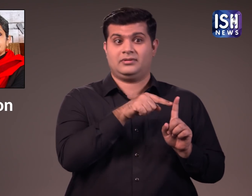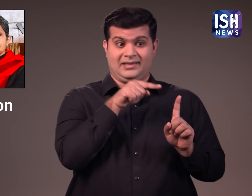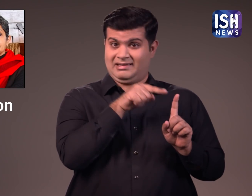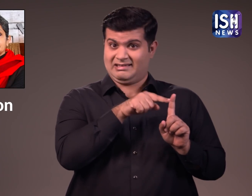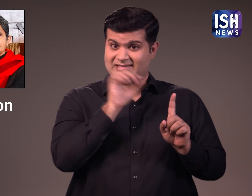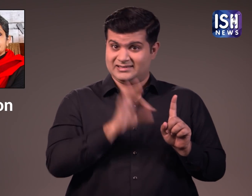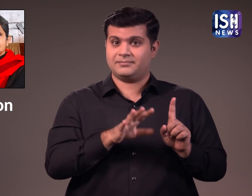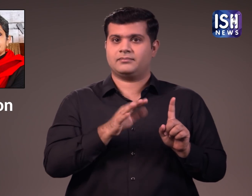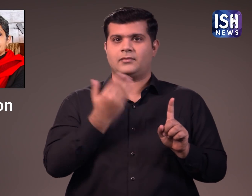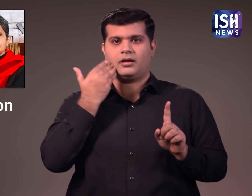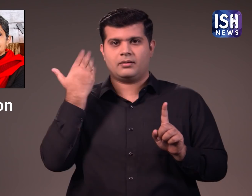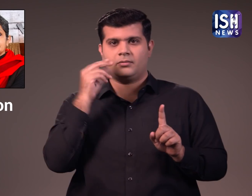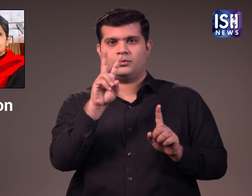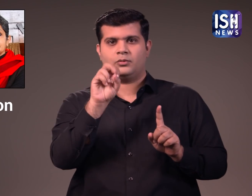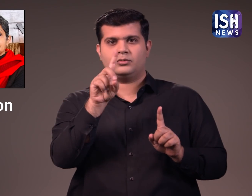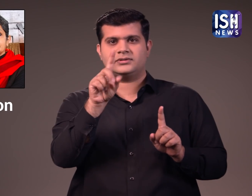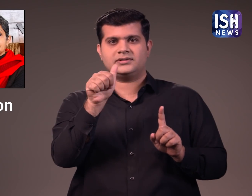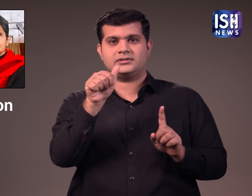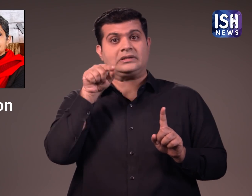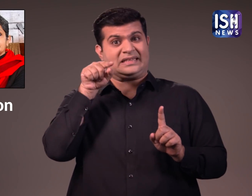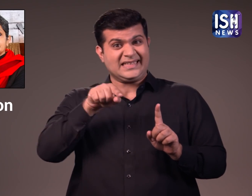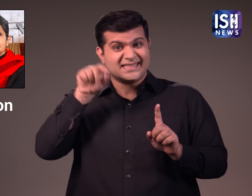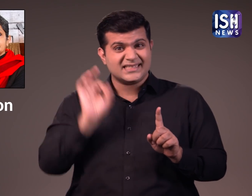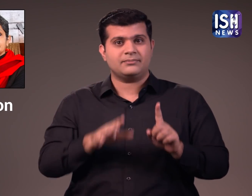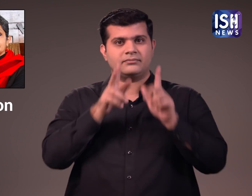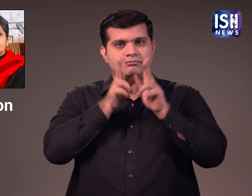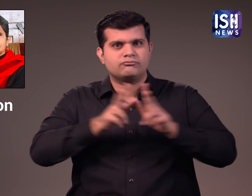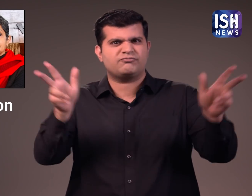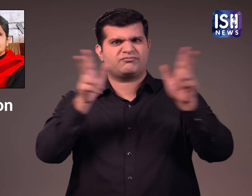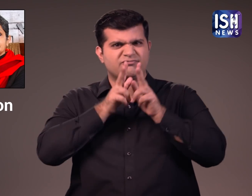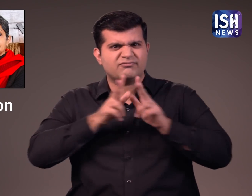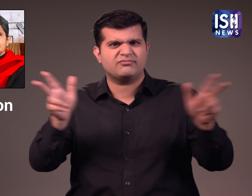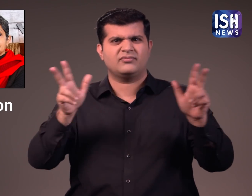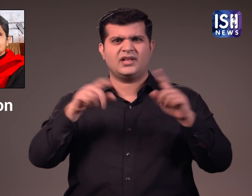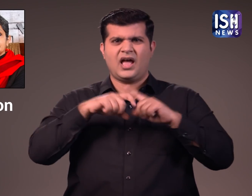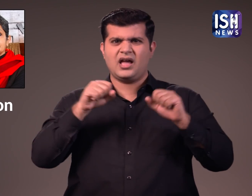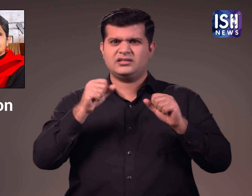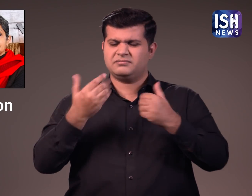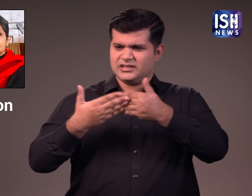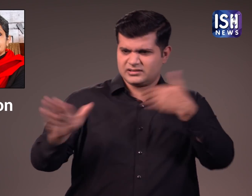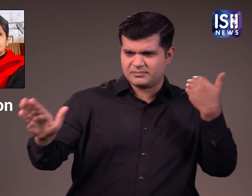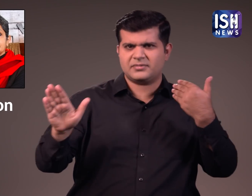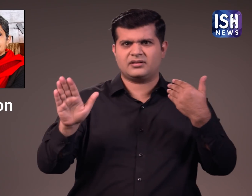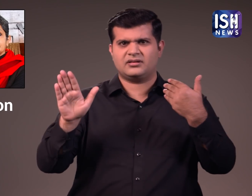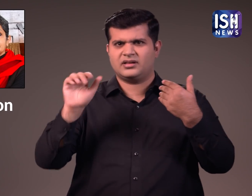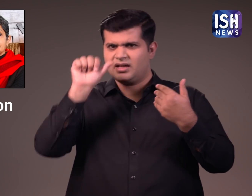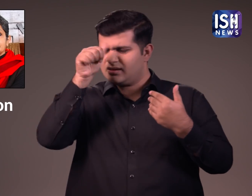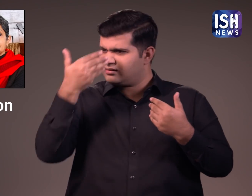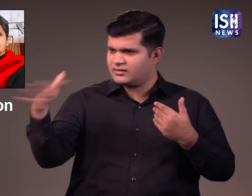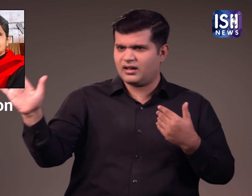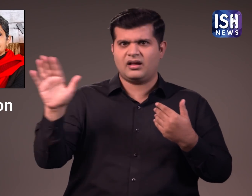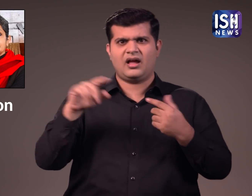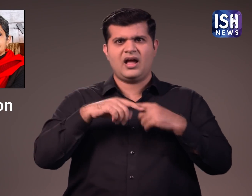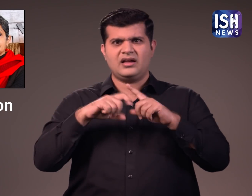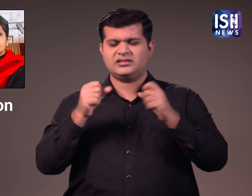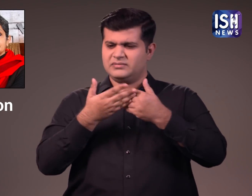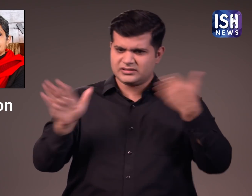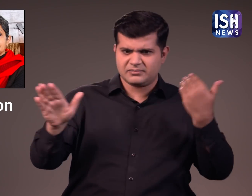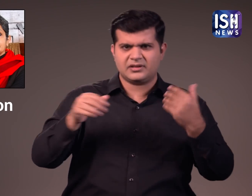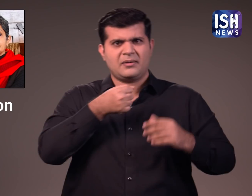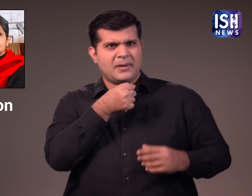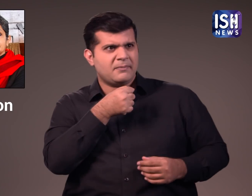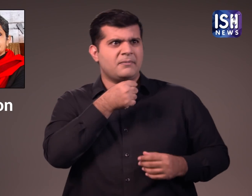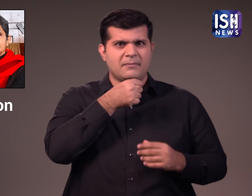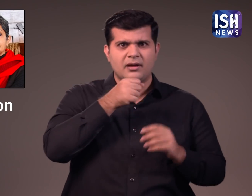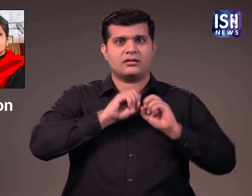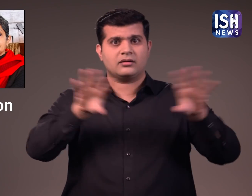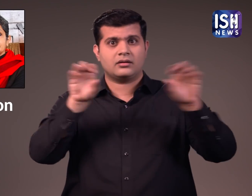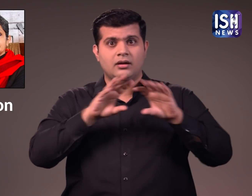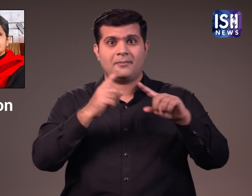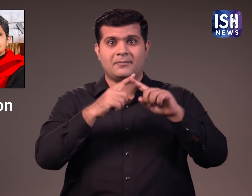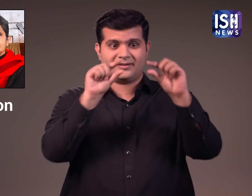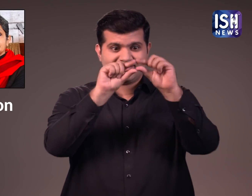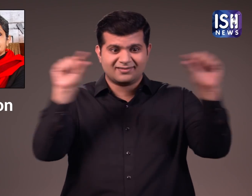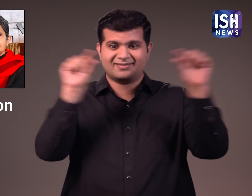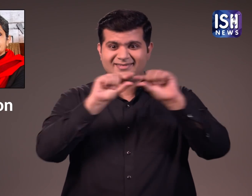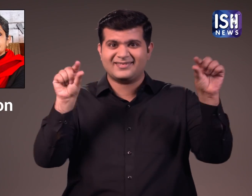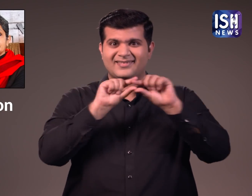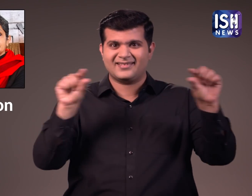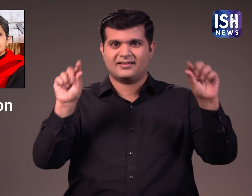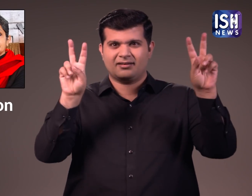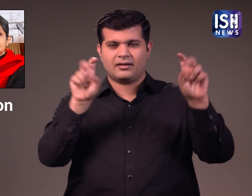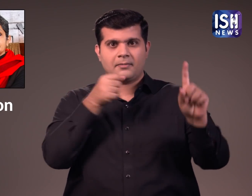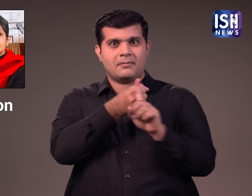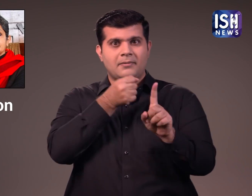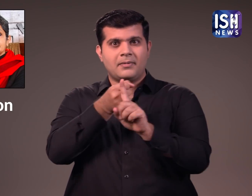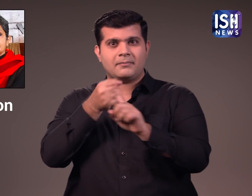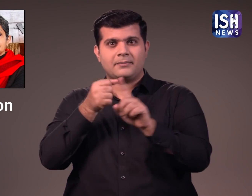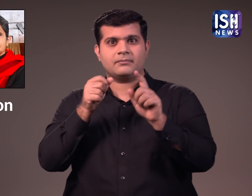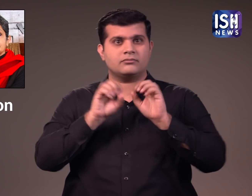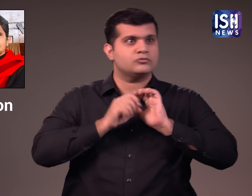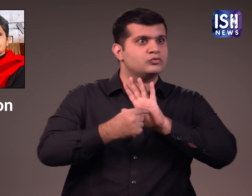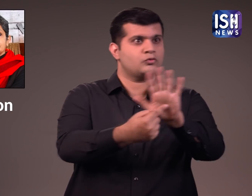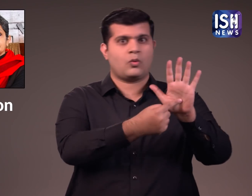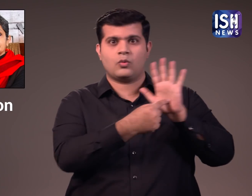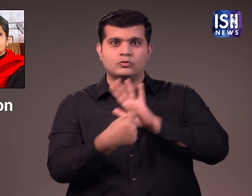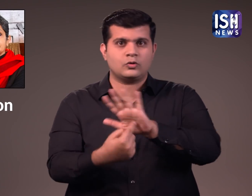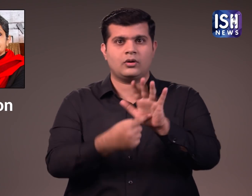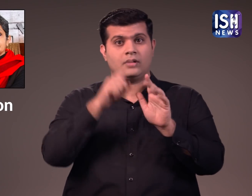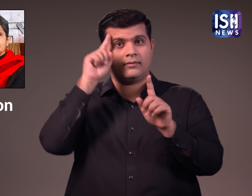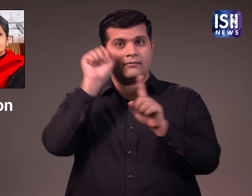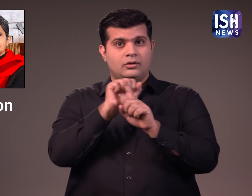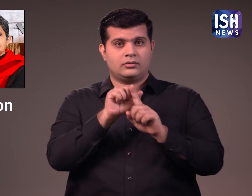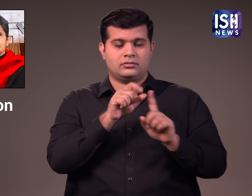In 2016, professor Menon gave an infamous speech on free Kashmir and chanted anti-national slogans.